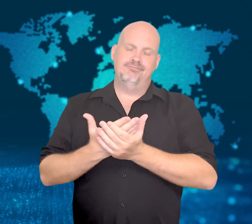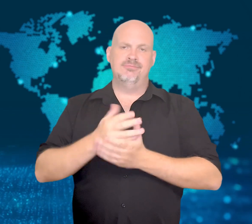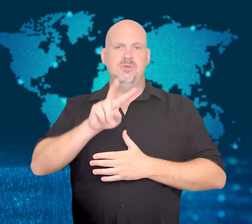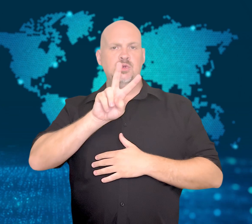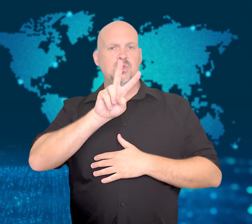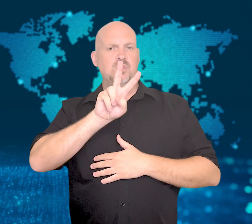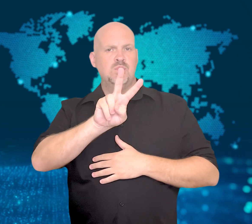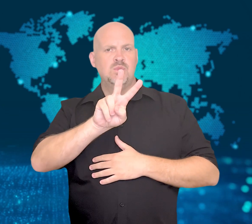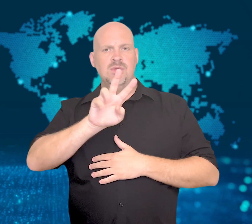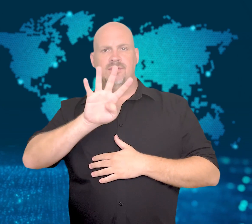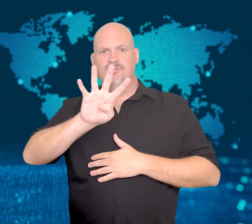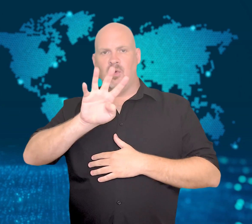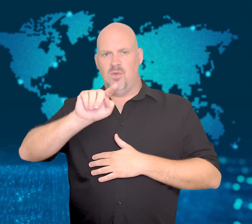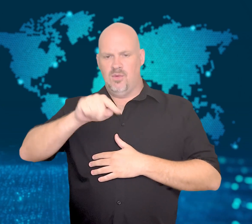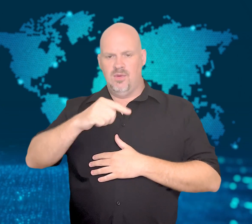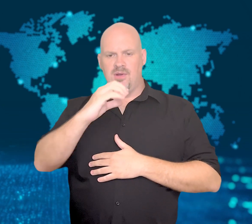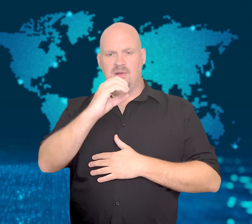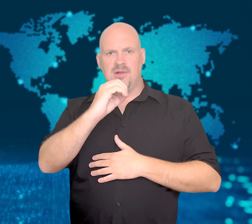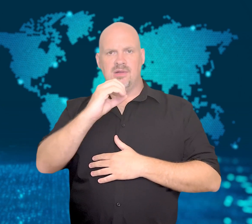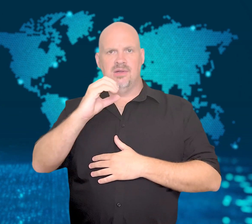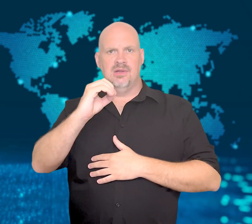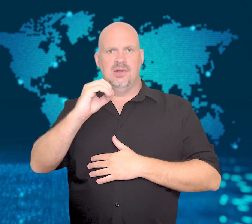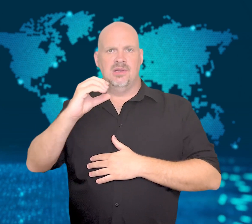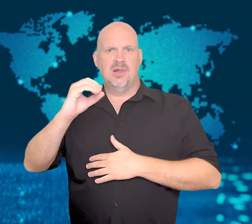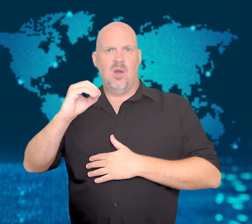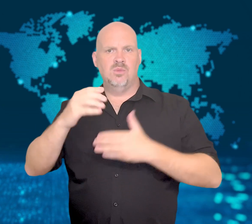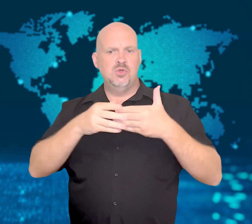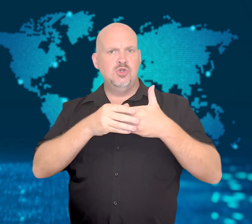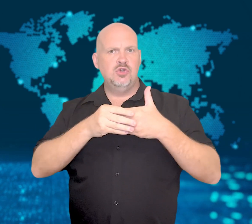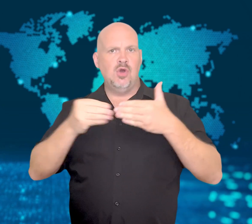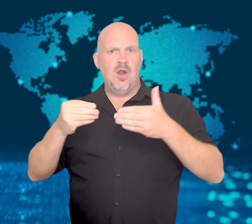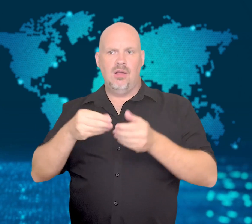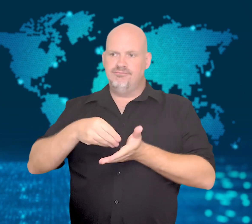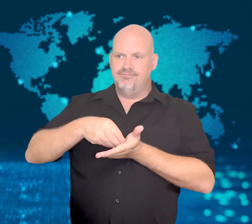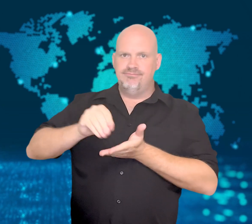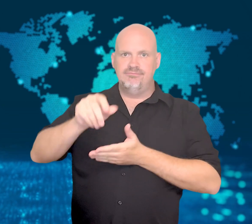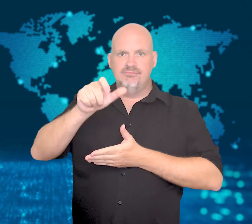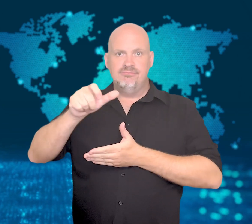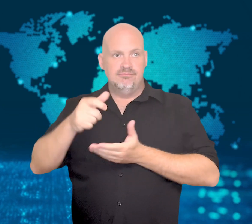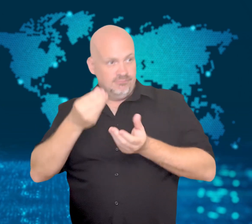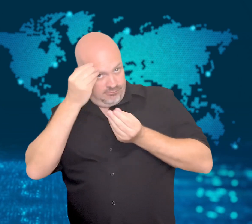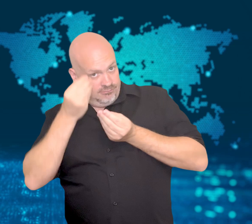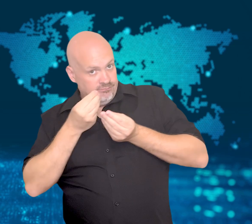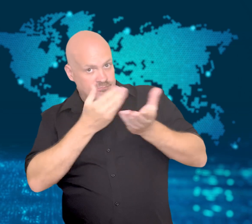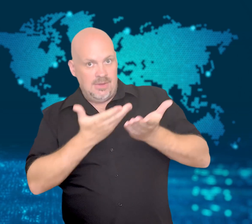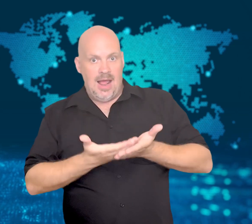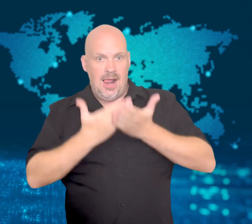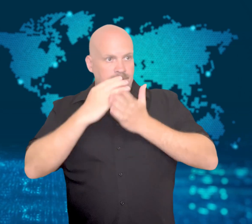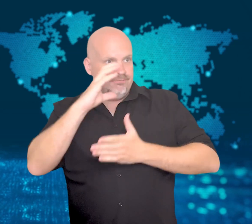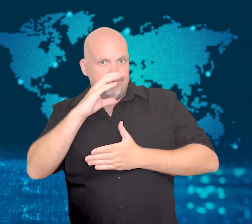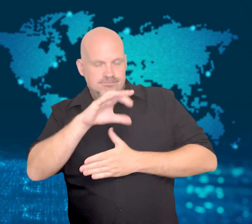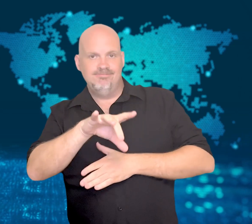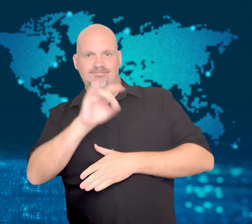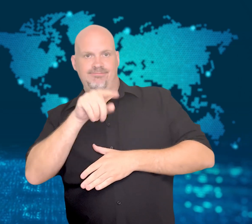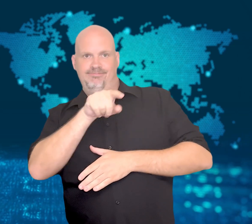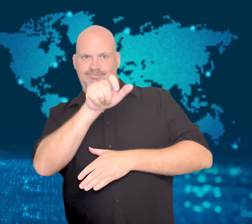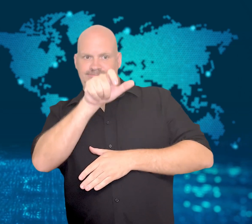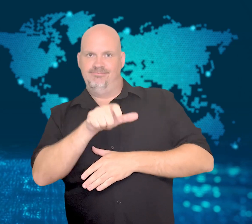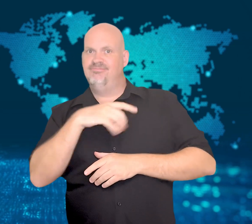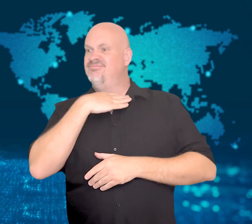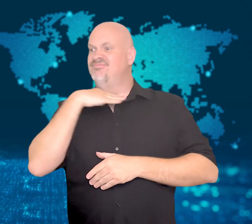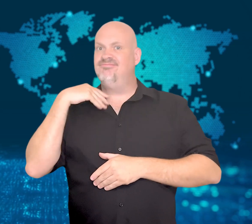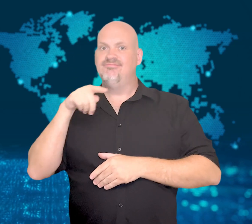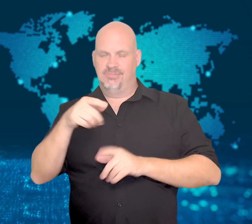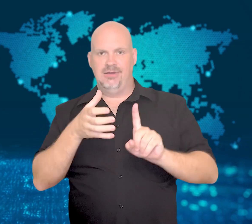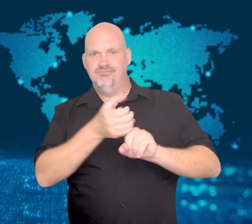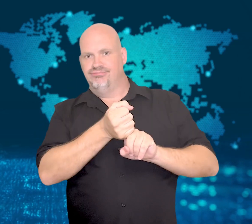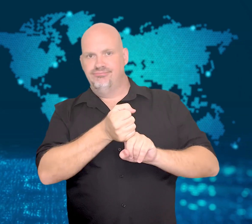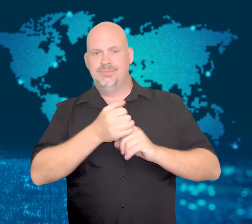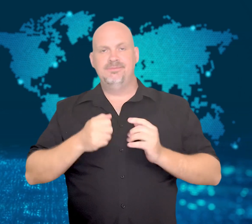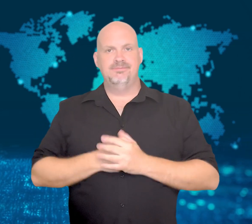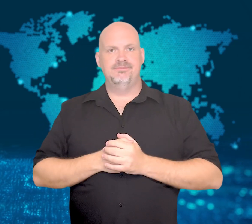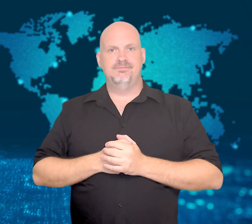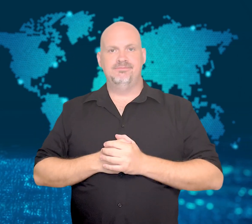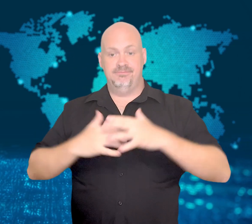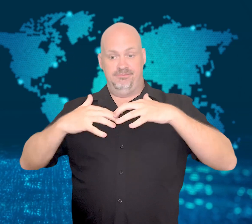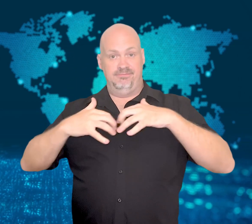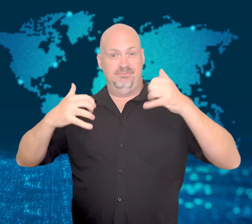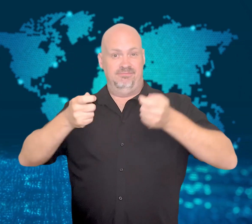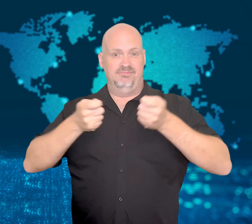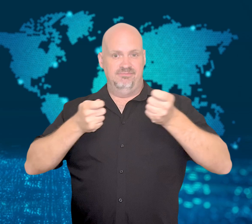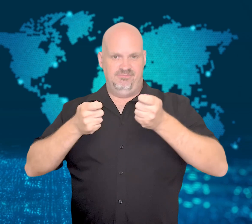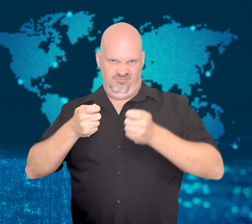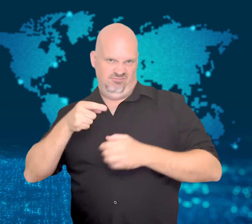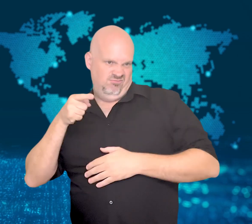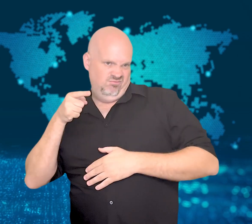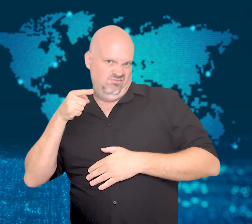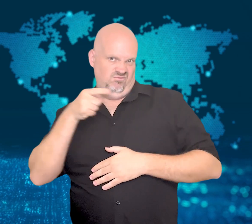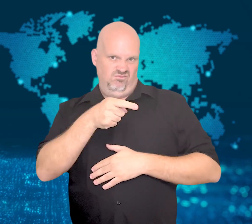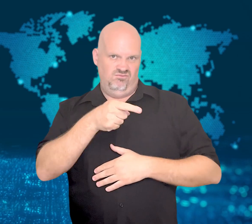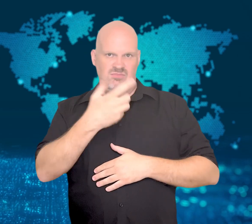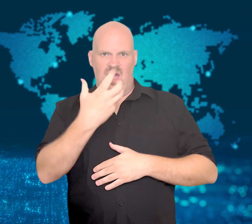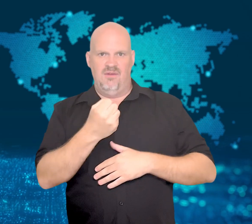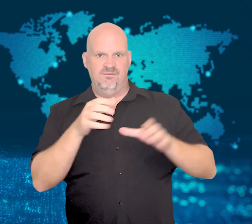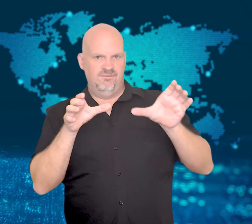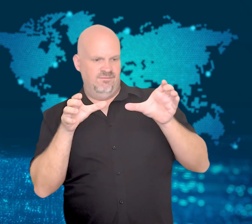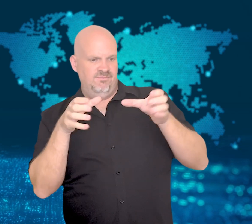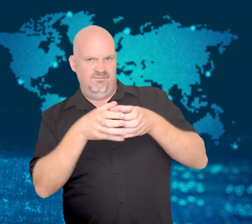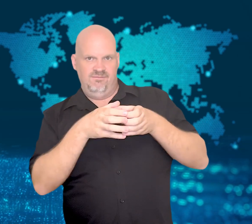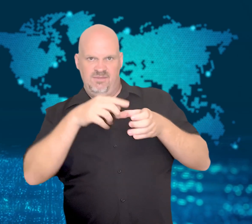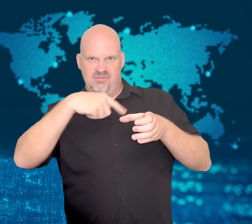There is a $24,000 USD reward for information about the killer.